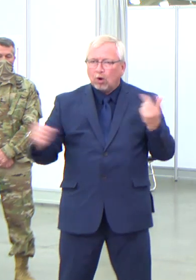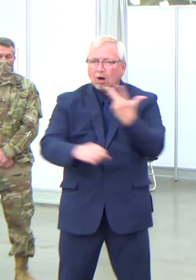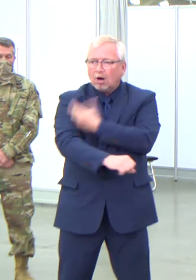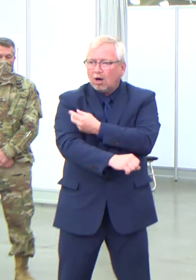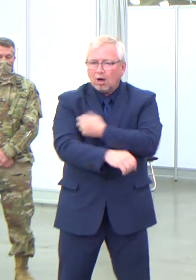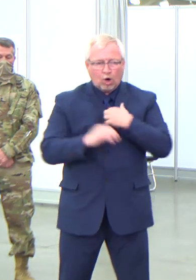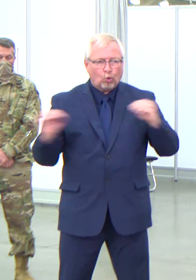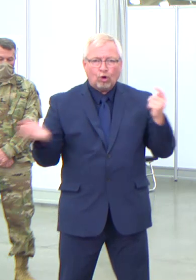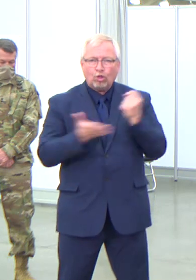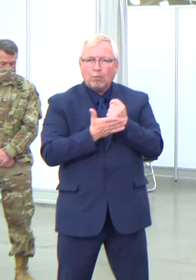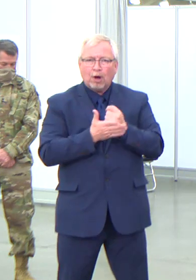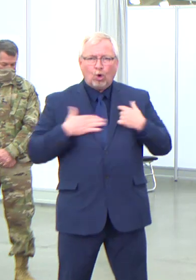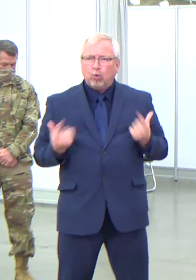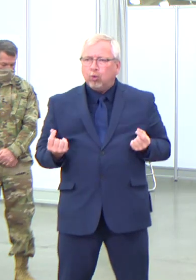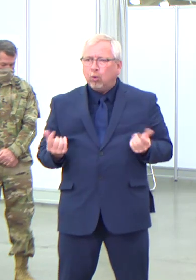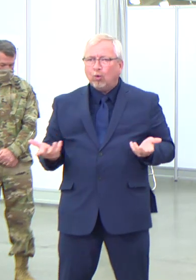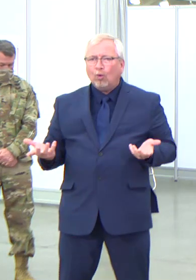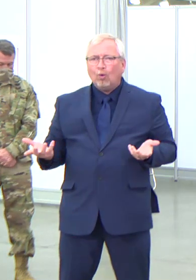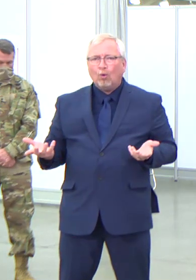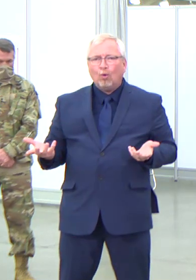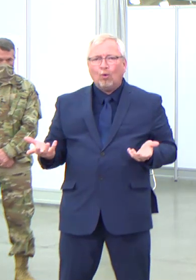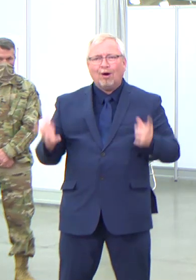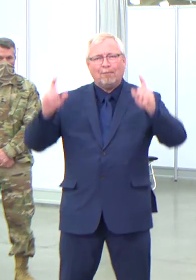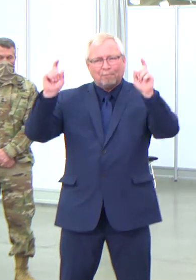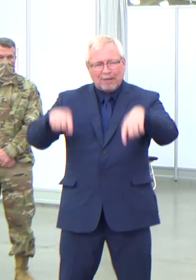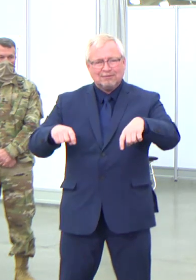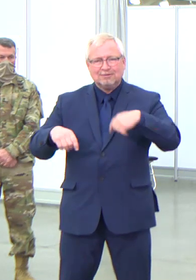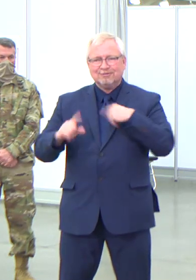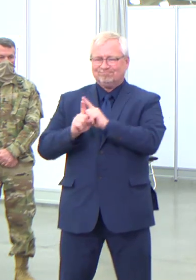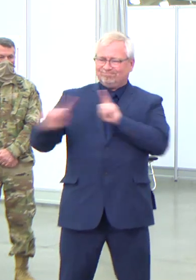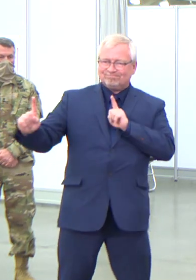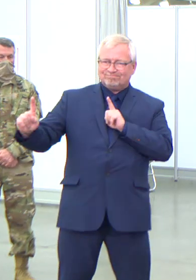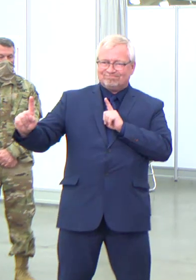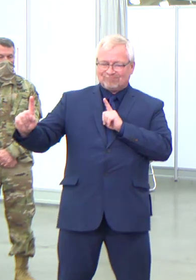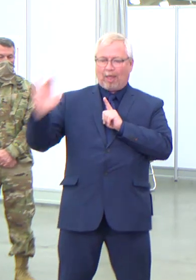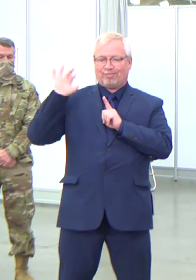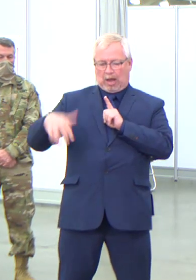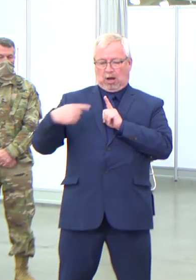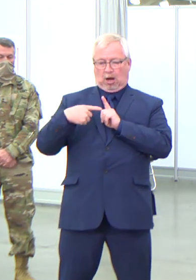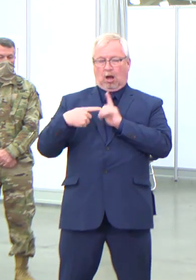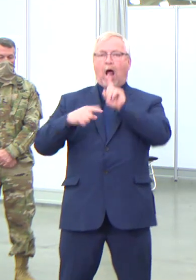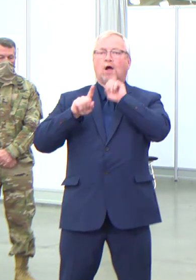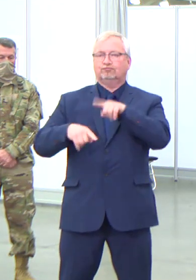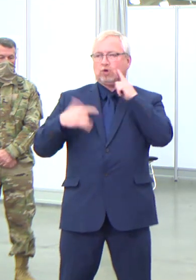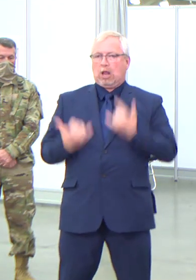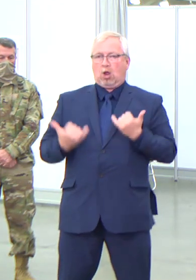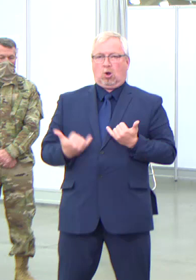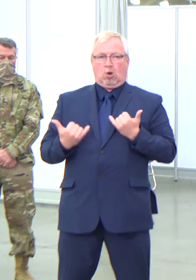vaccine or therapy to stop the disease, the only way to slow the virus down is through social